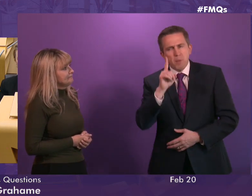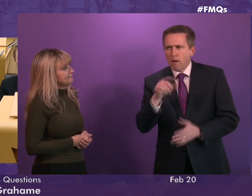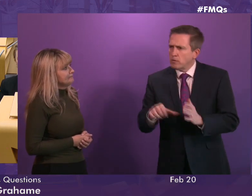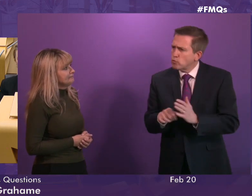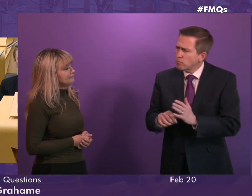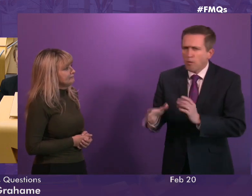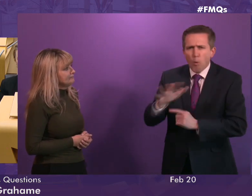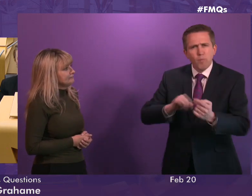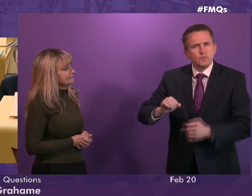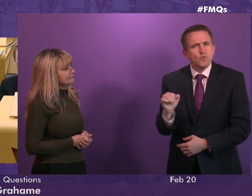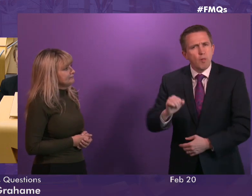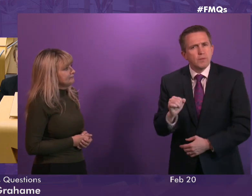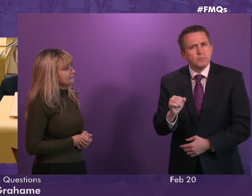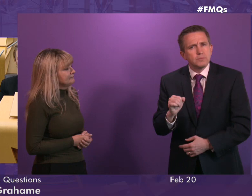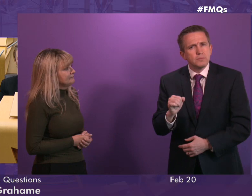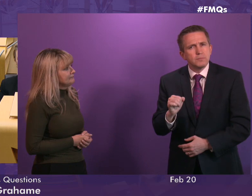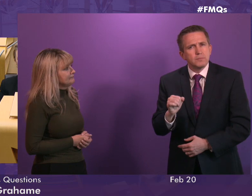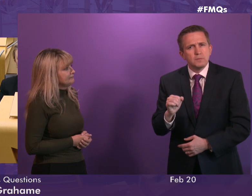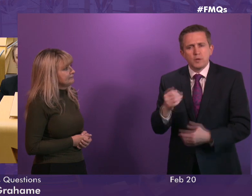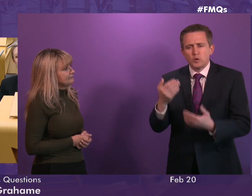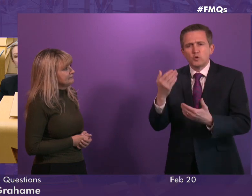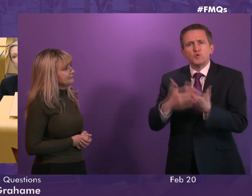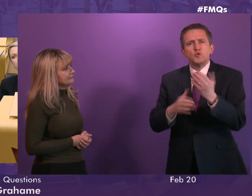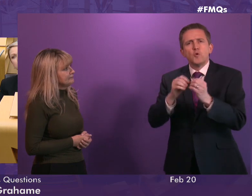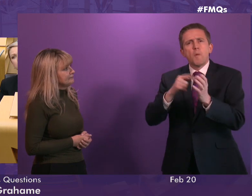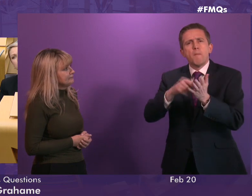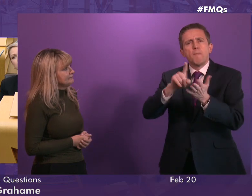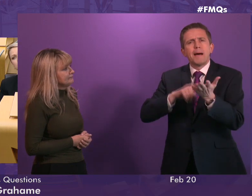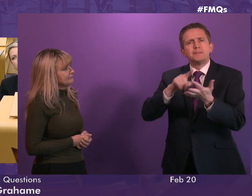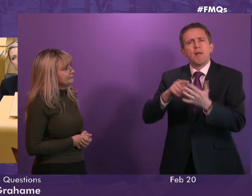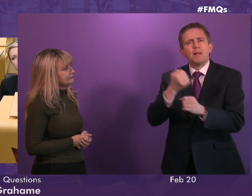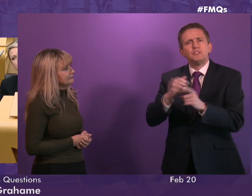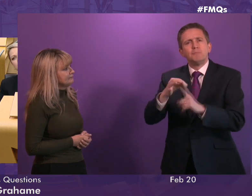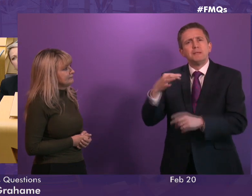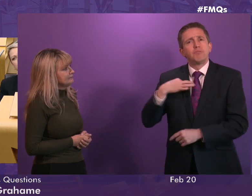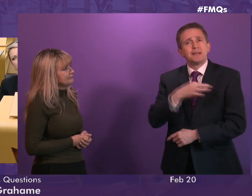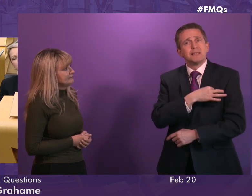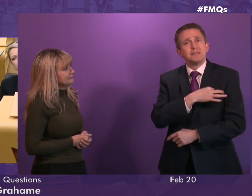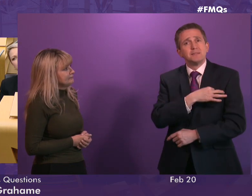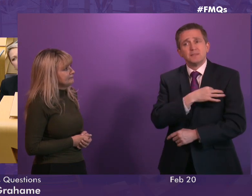For example, Newbattle general practice, which serves my constituents, has adopted e-consult